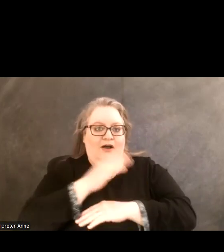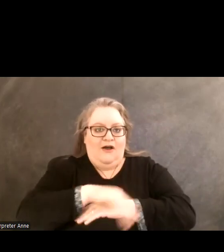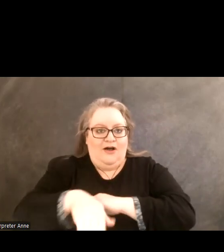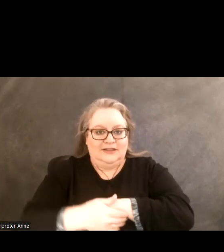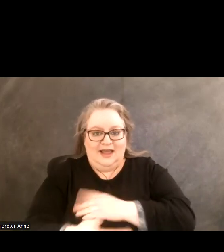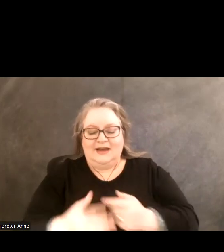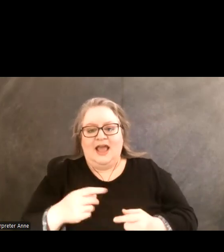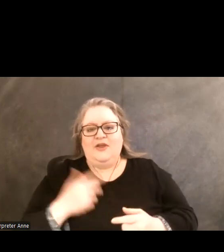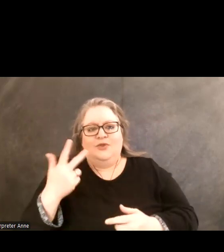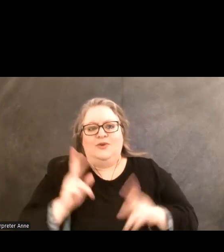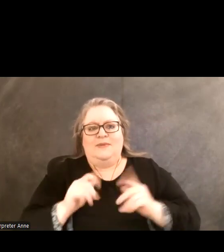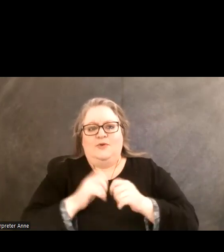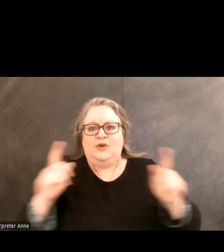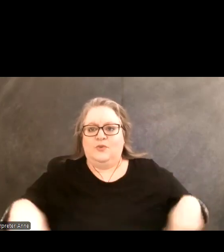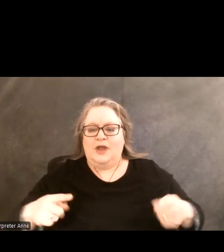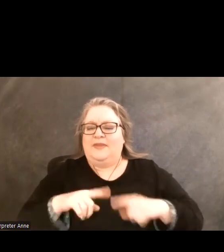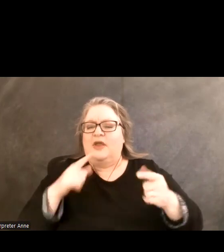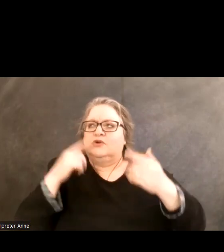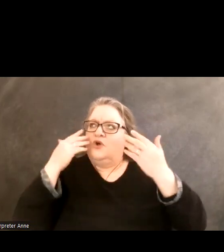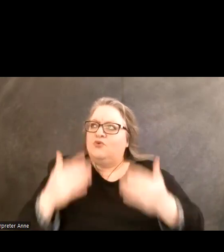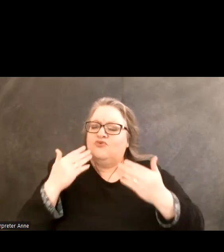with wheelchairs, but they were so grateful, they were like, it